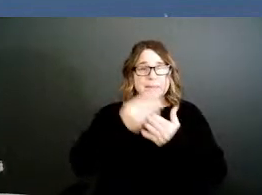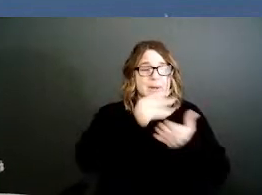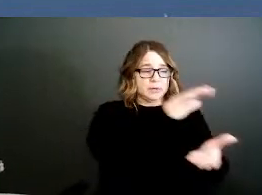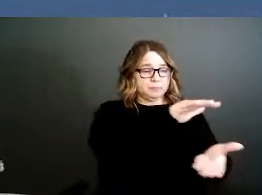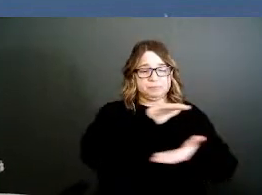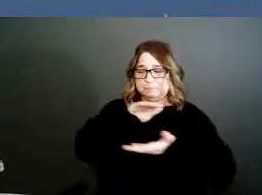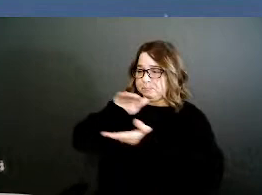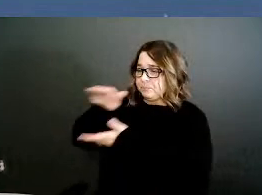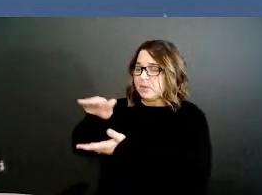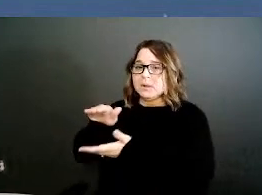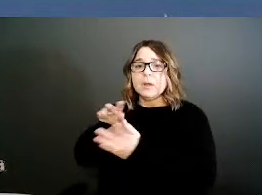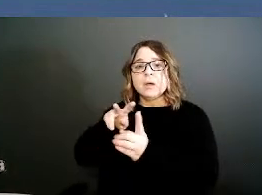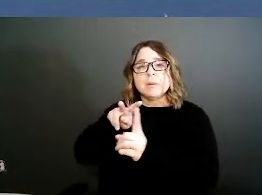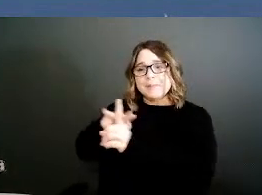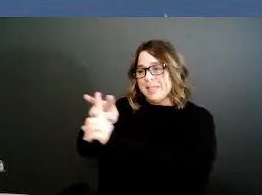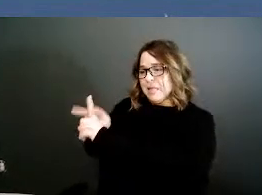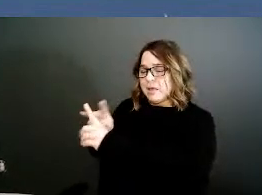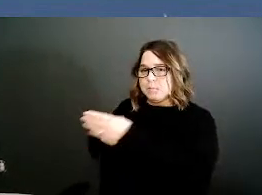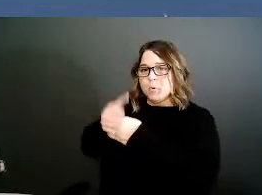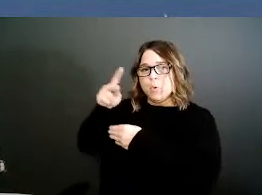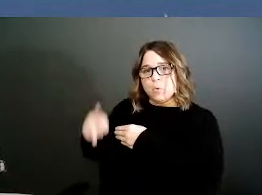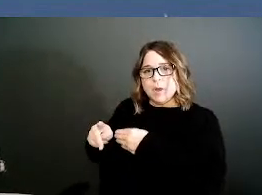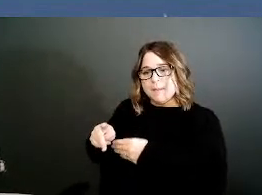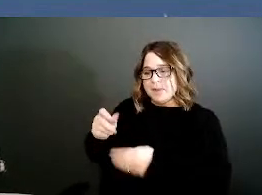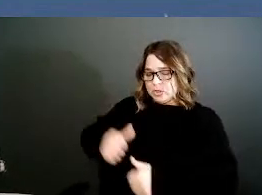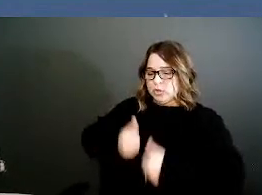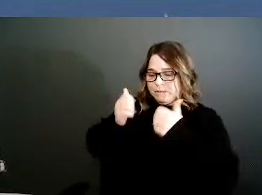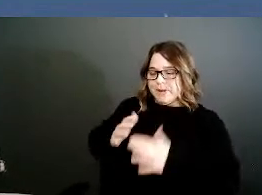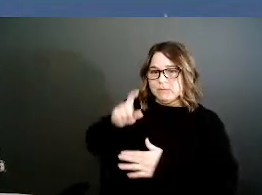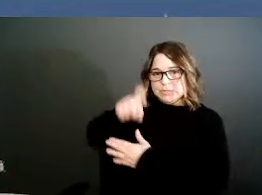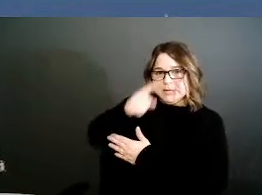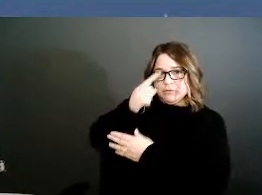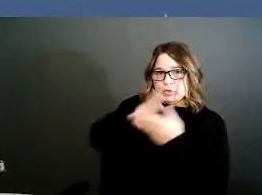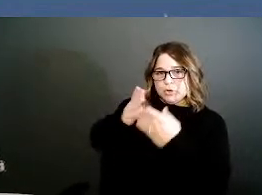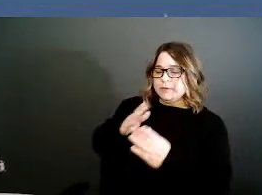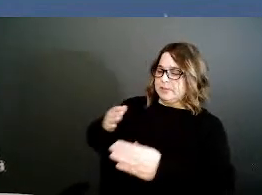FUNDING PROGRAMS THAT MEET SURVIVORS' NEEDS FOR SERVICES THAT WILL MAKE THEM AND THEIR CHILDREN SAFER. THANK YOU.